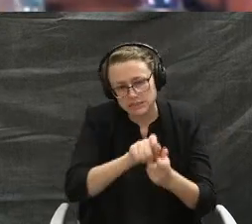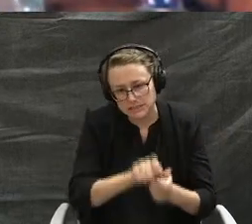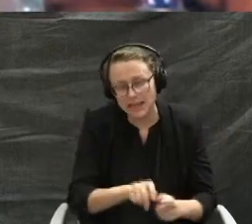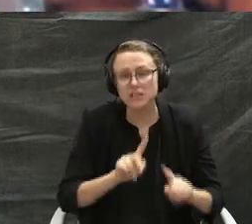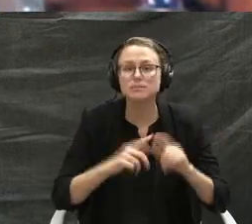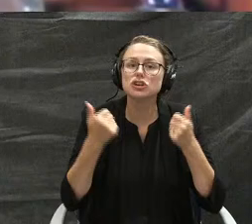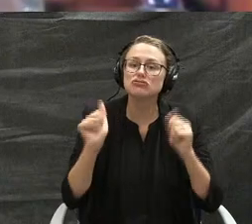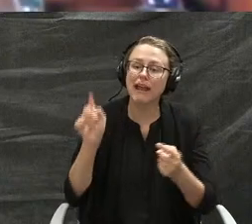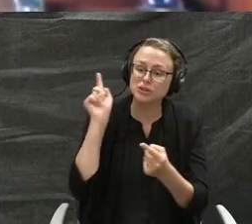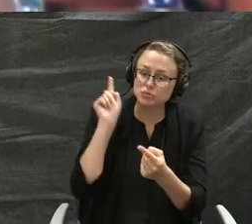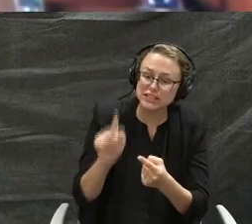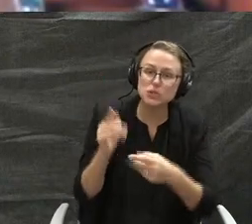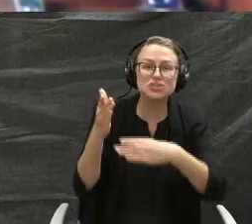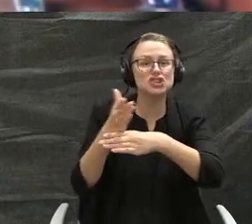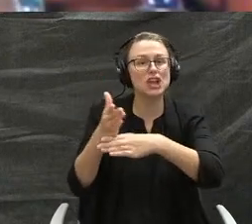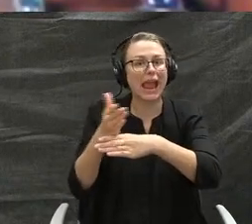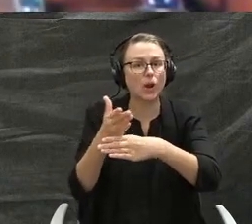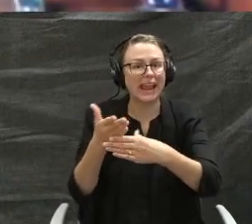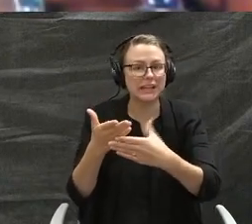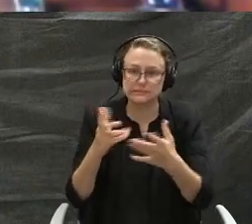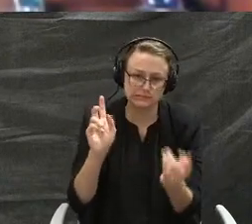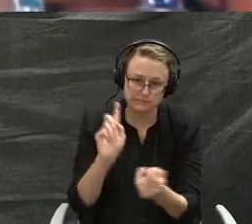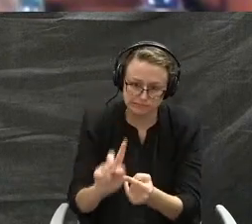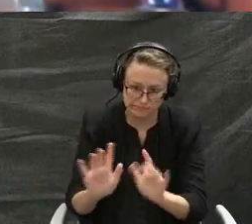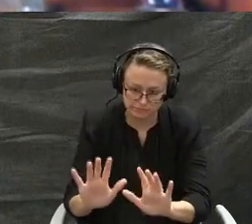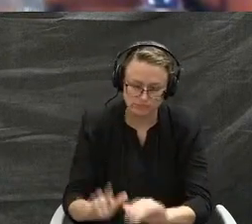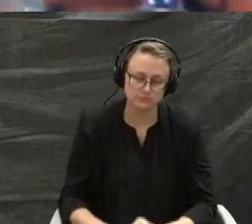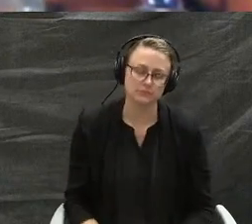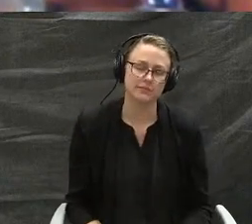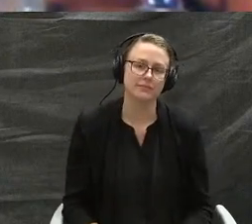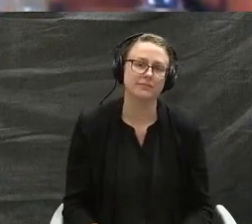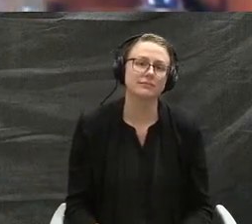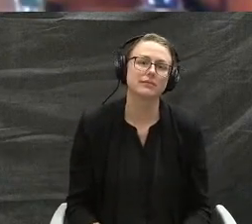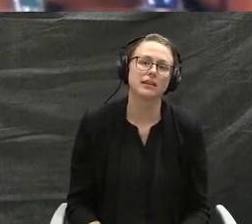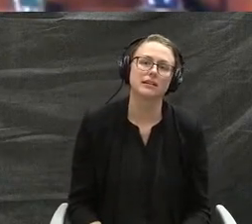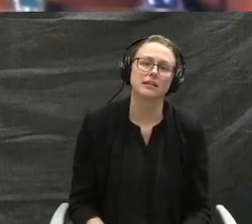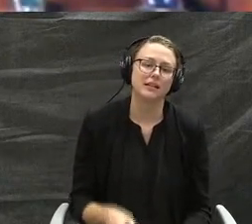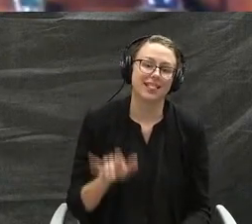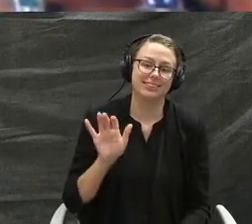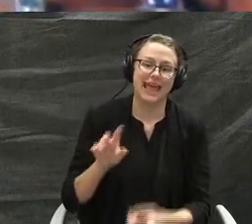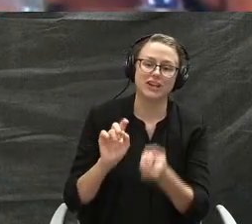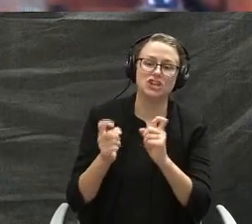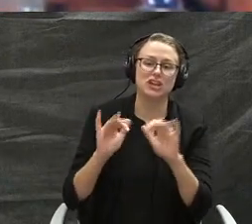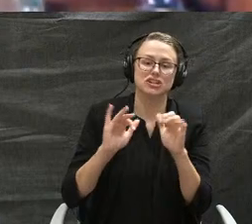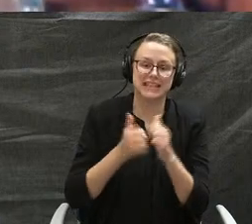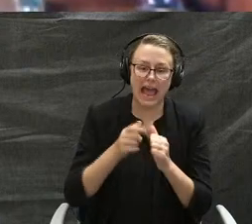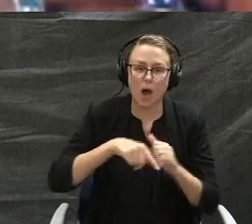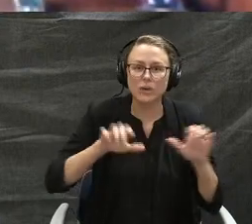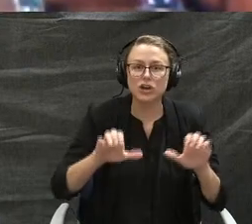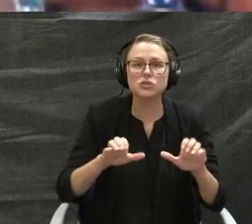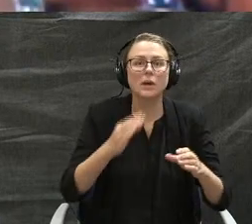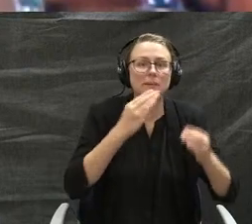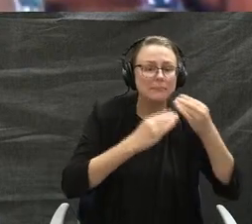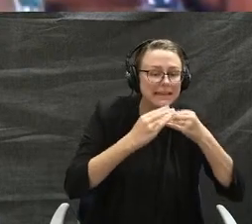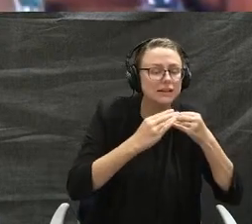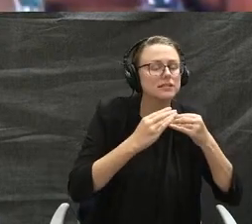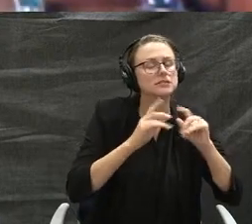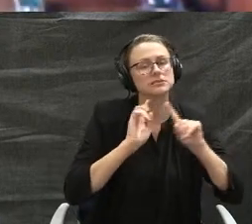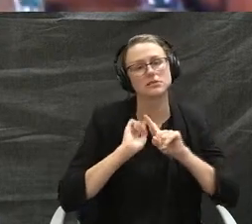the specific details, but trying to minimize the sharing of items as much as possible it changes how we're doing meals all over